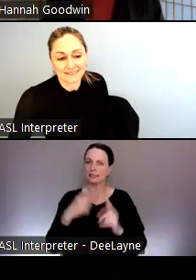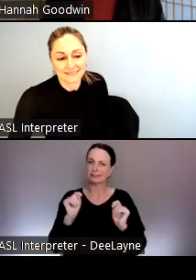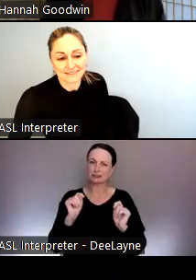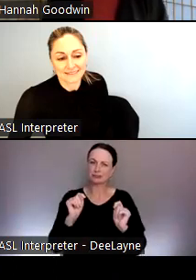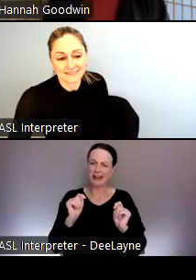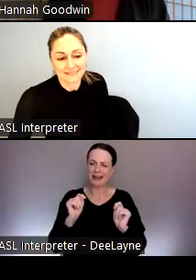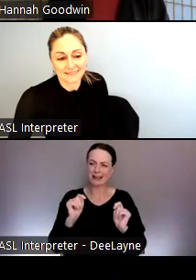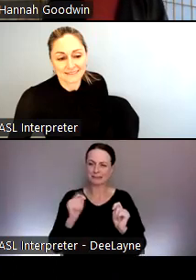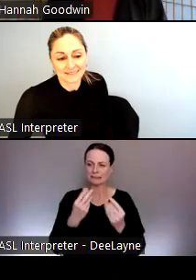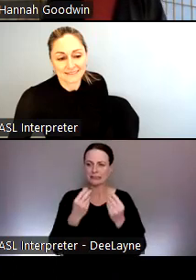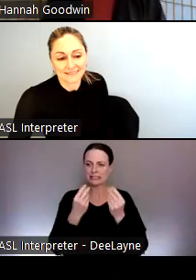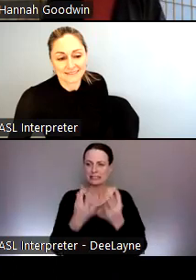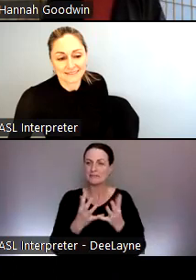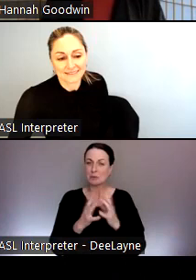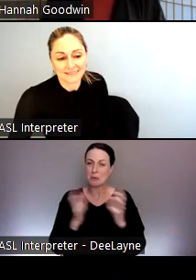as much information as possible.